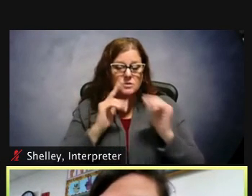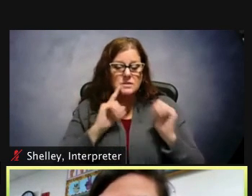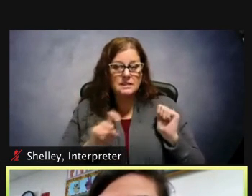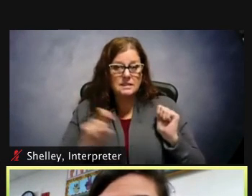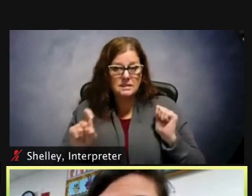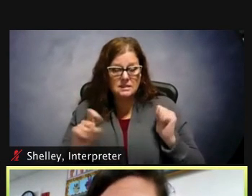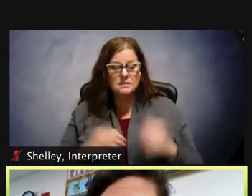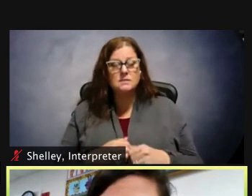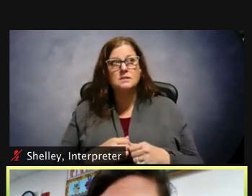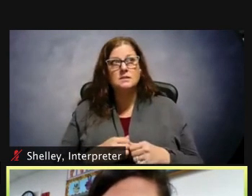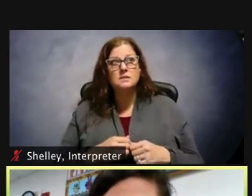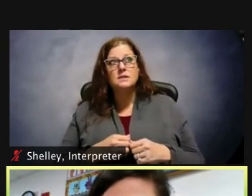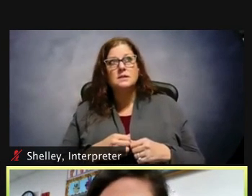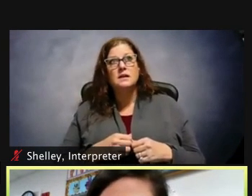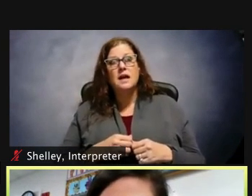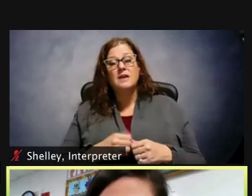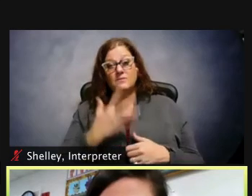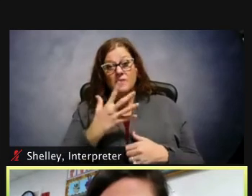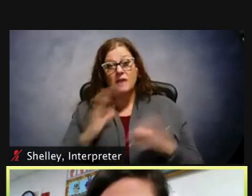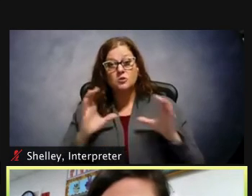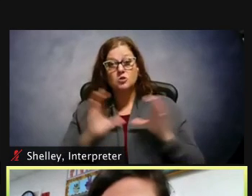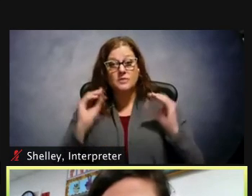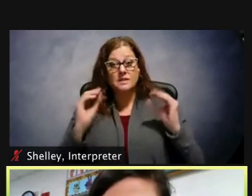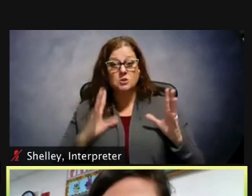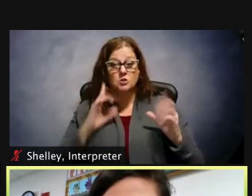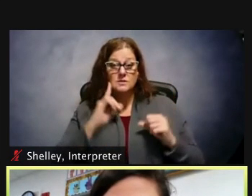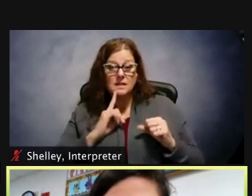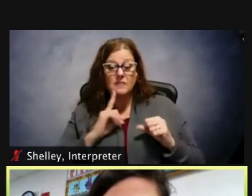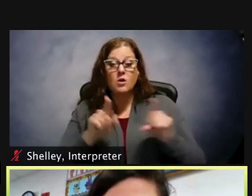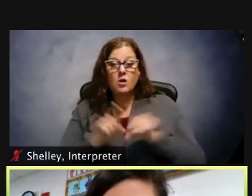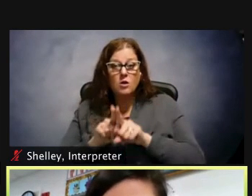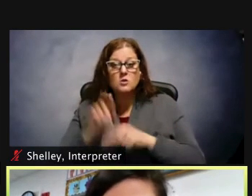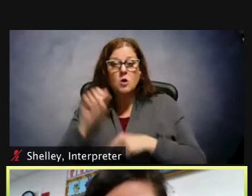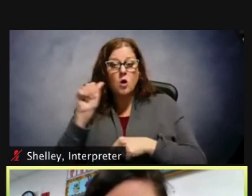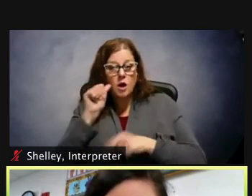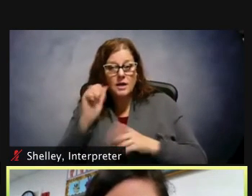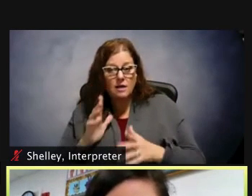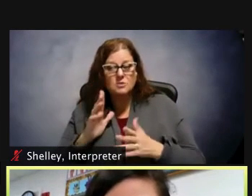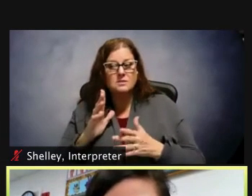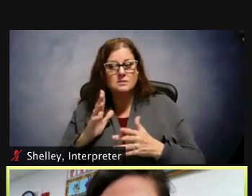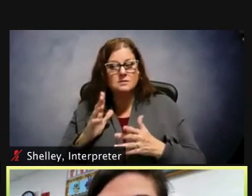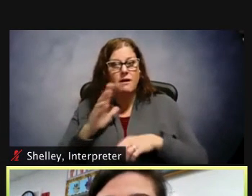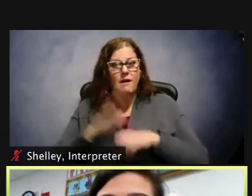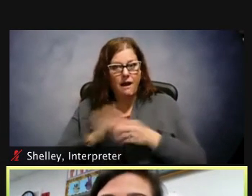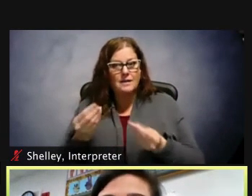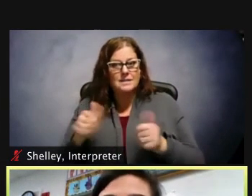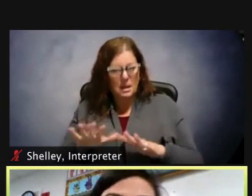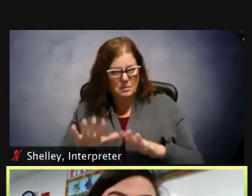we have five certified teachers of the deaf as well as an audiologist on campus. So what do